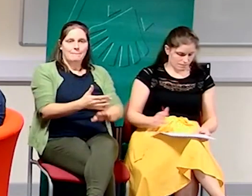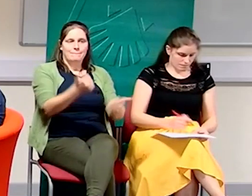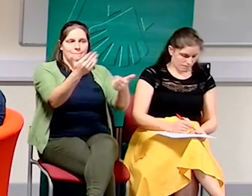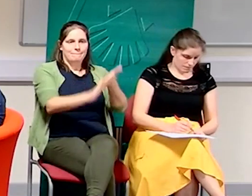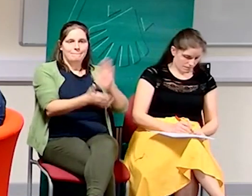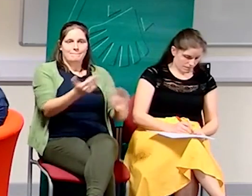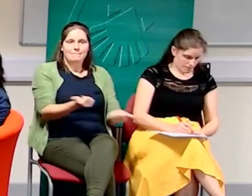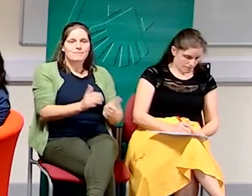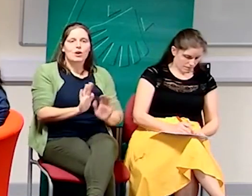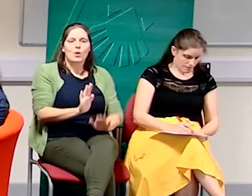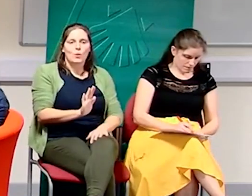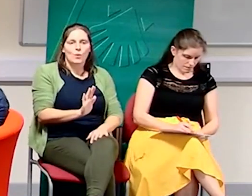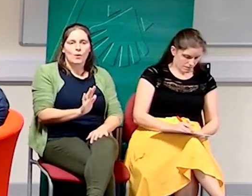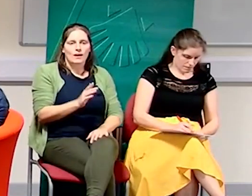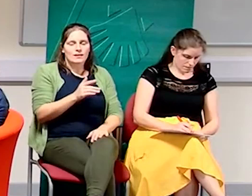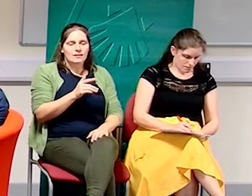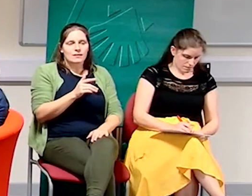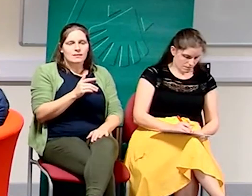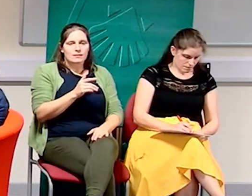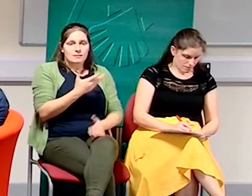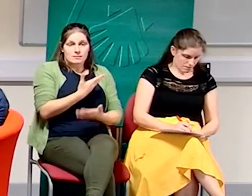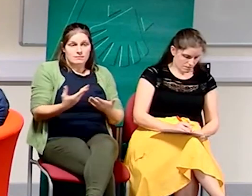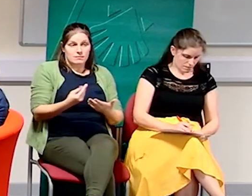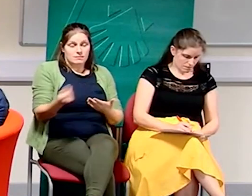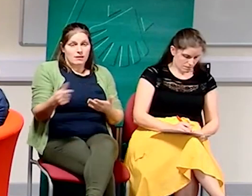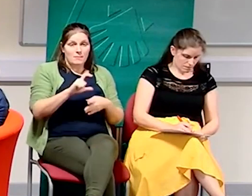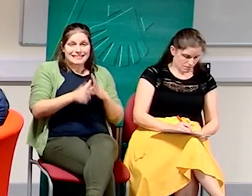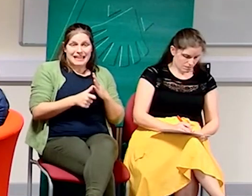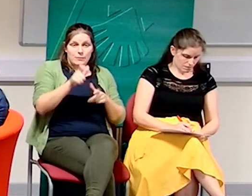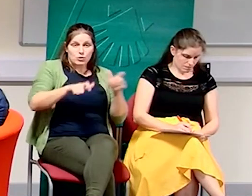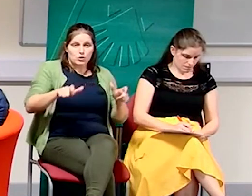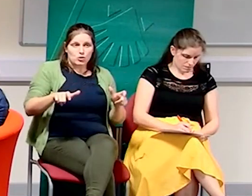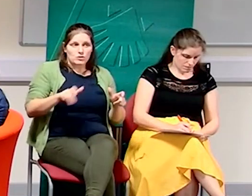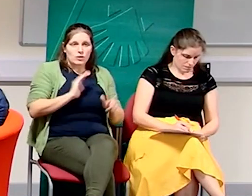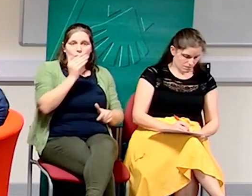um I mean some disabled students might not go to university because they're worried and they